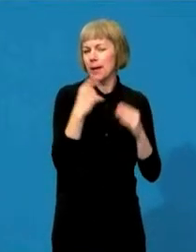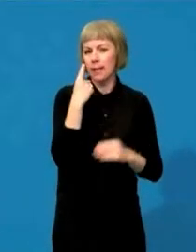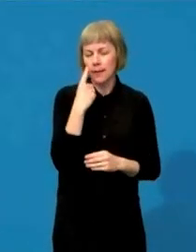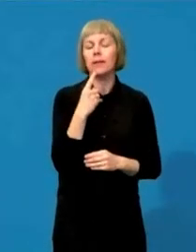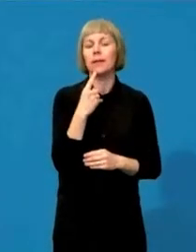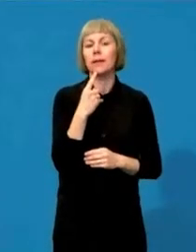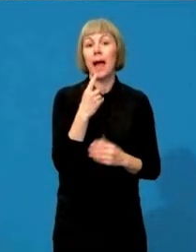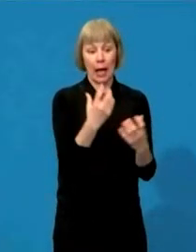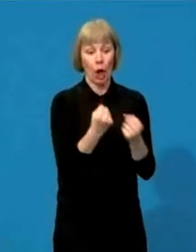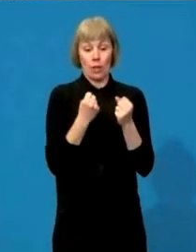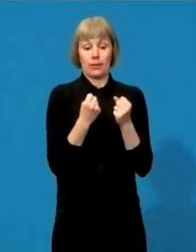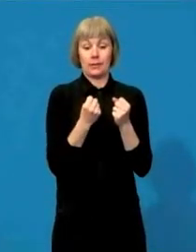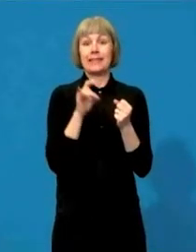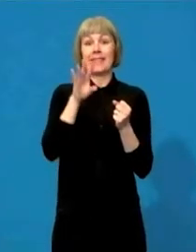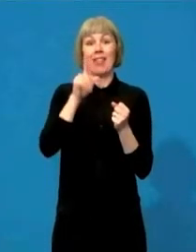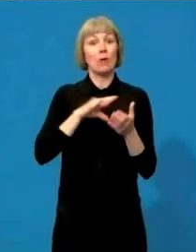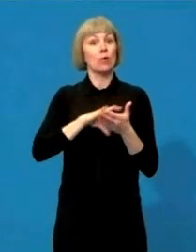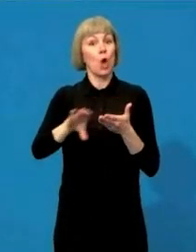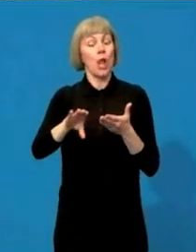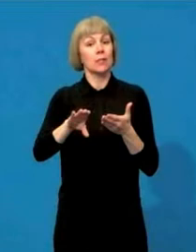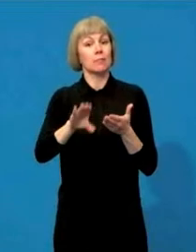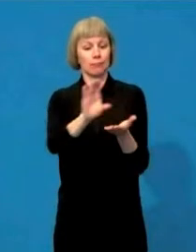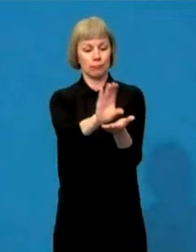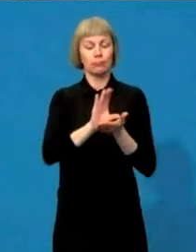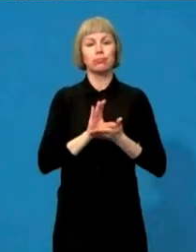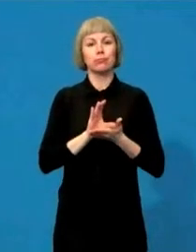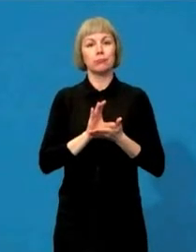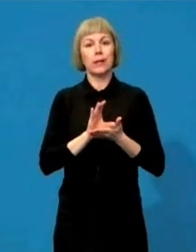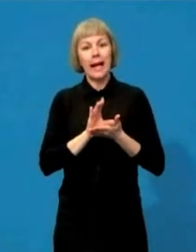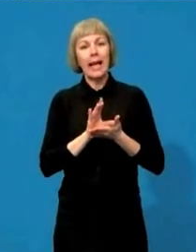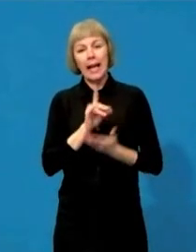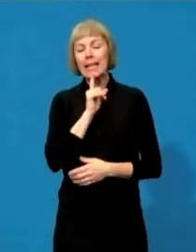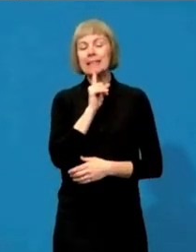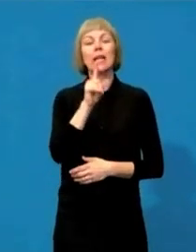like to buy or do with his 10,000, he said he would like to purchase a ride-on mower and